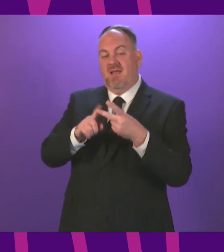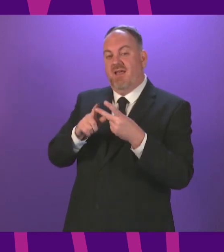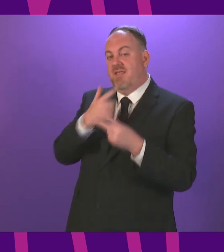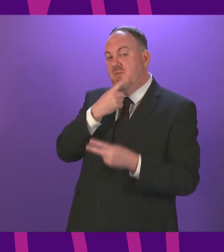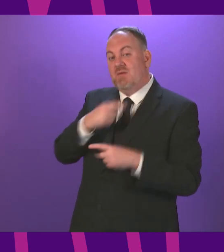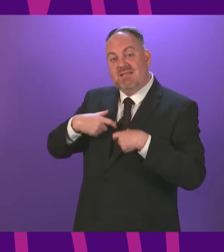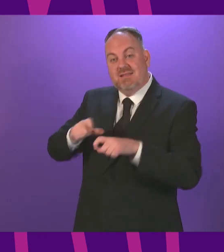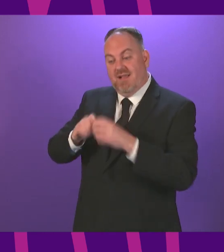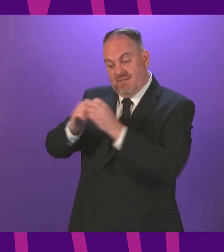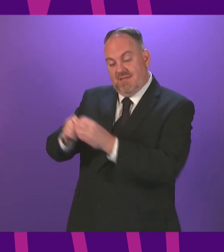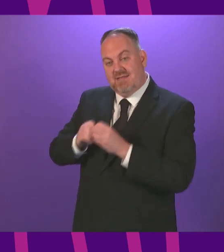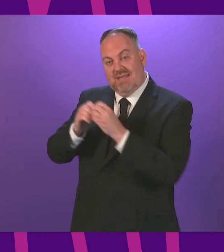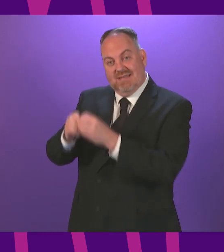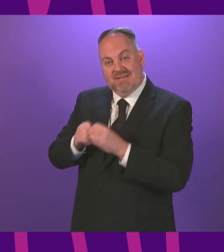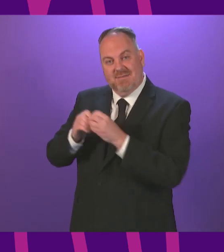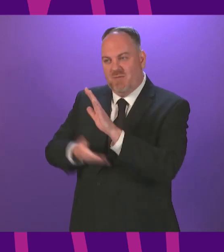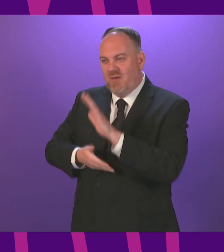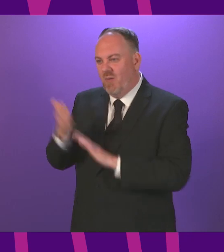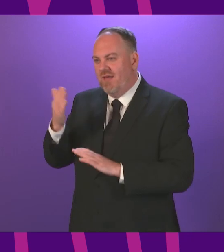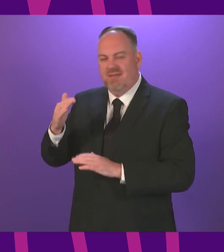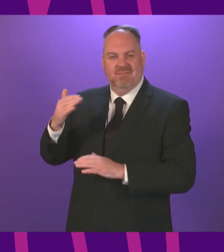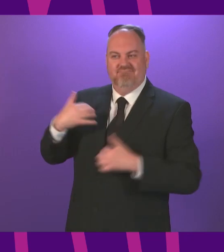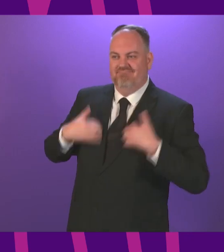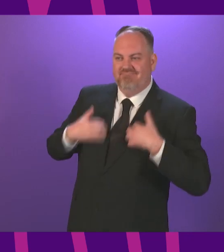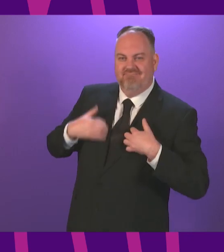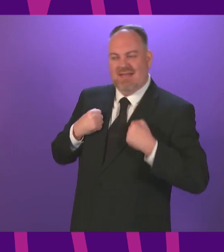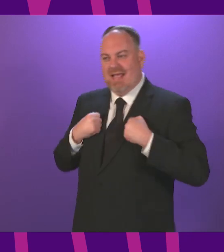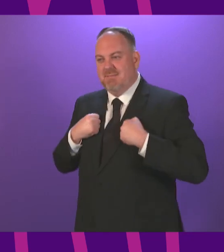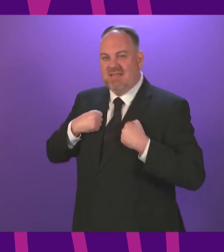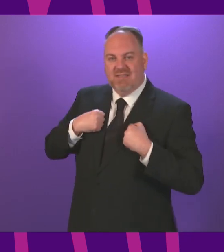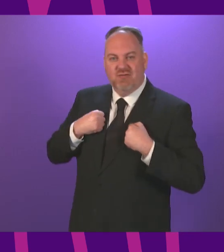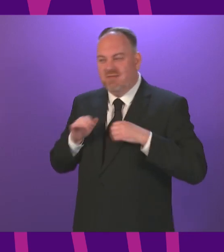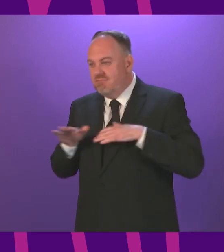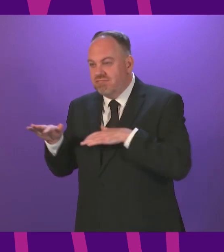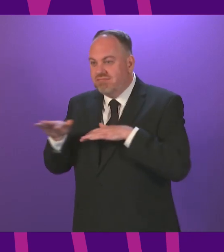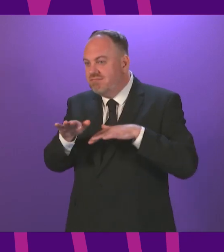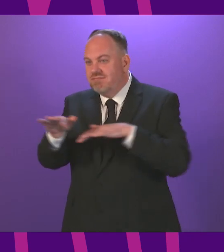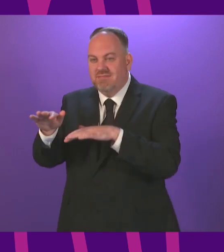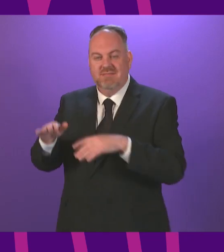through it, with expeditions and cooking—to our great benefit—and mountain biking, too.